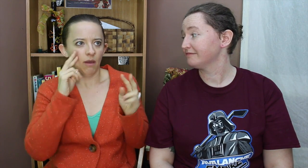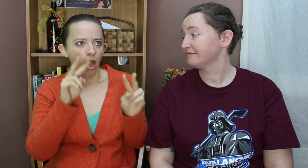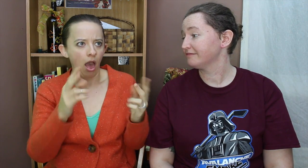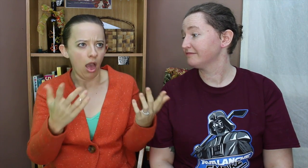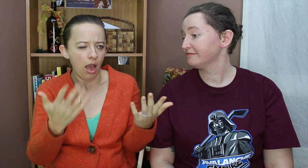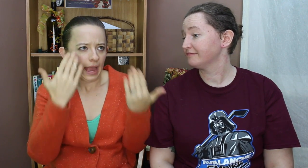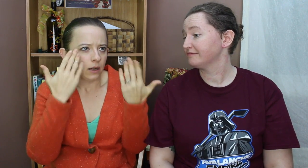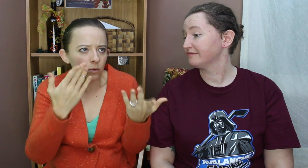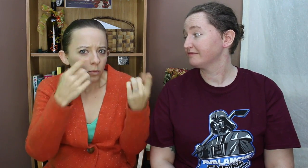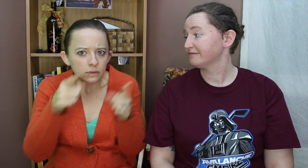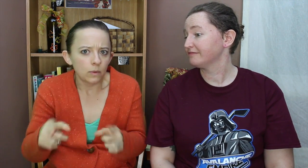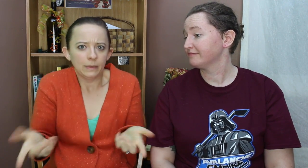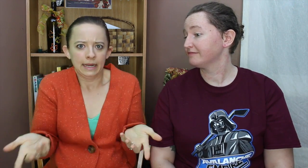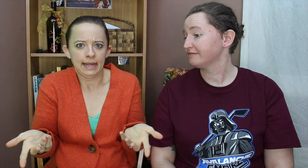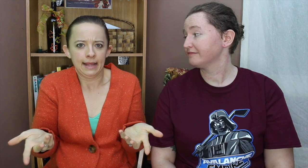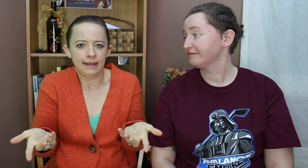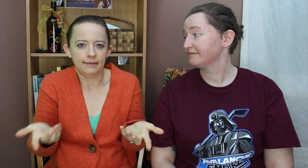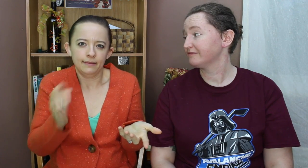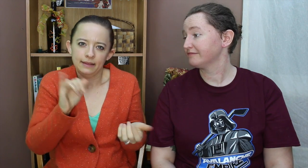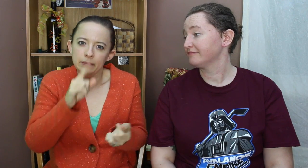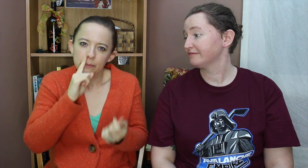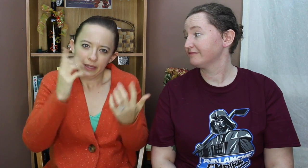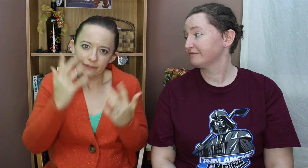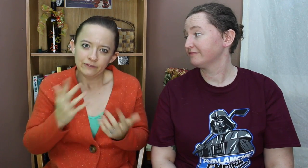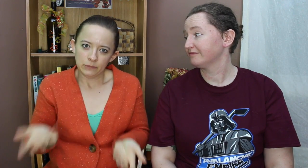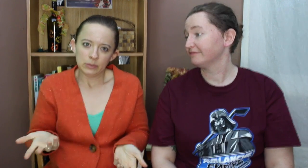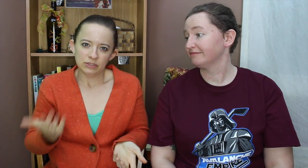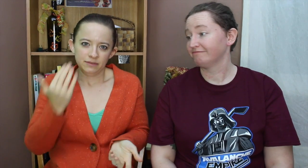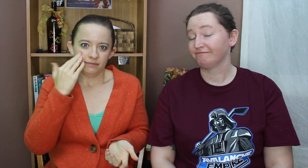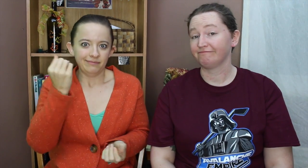some sort of disaster and they don't know what's going on! So that's